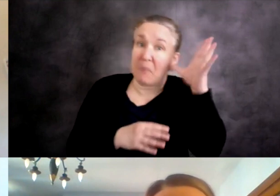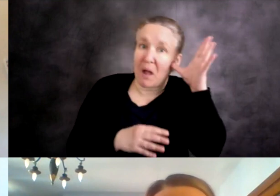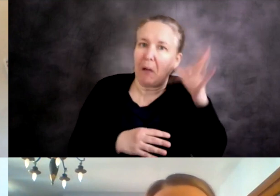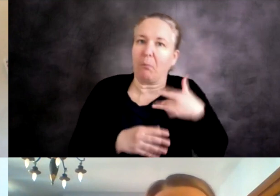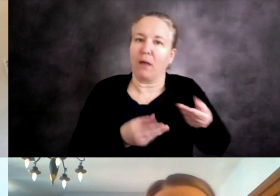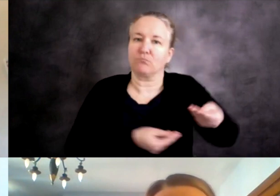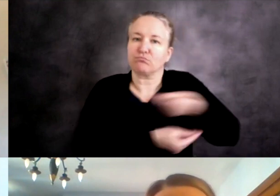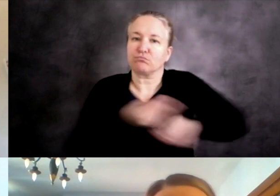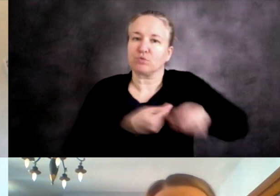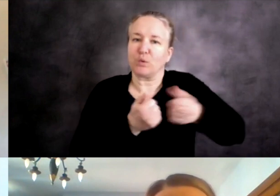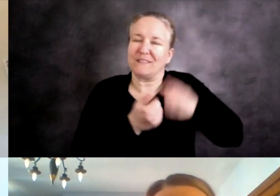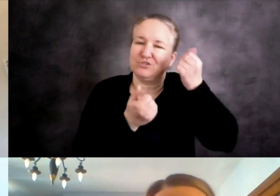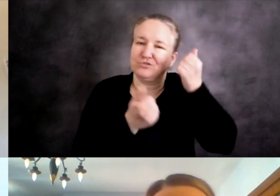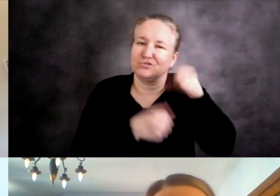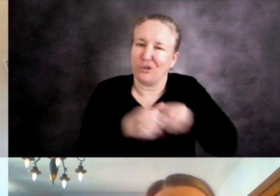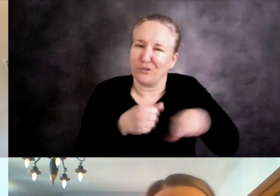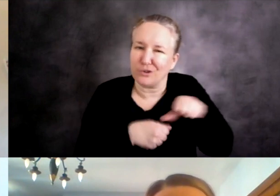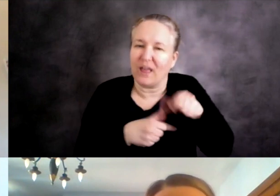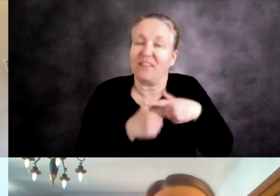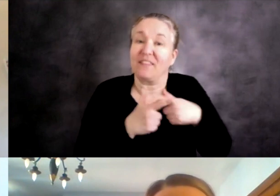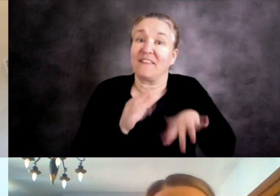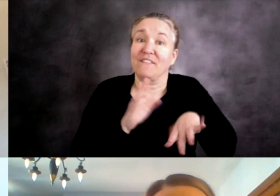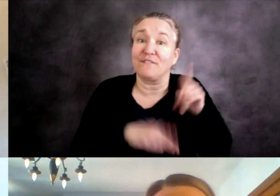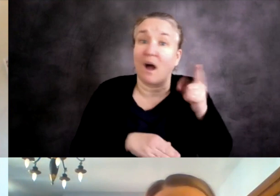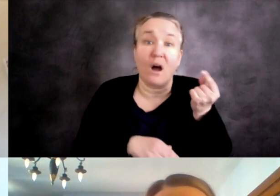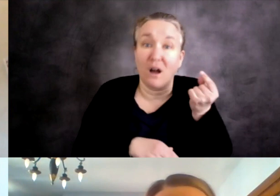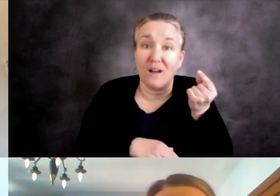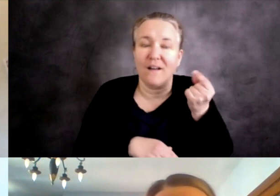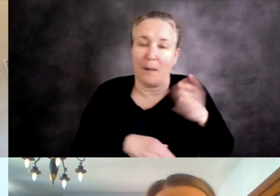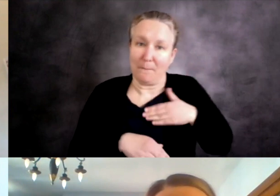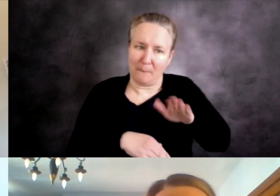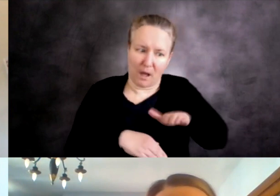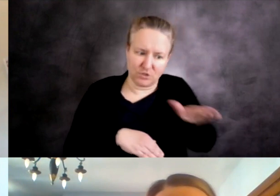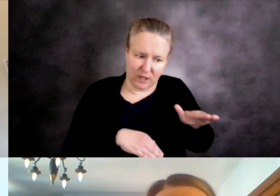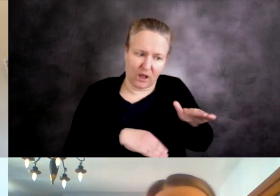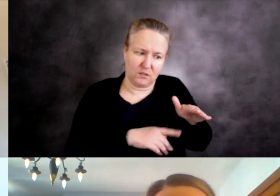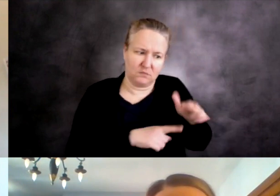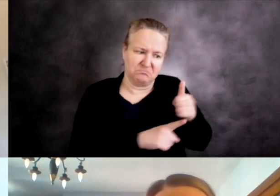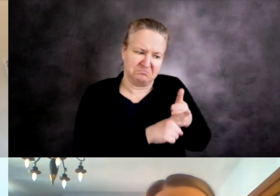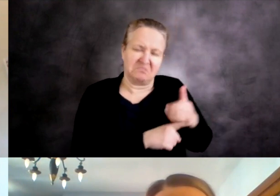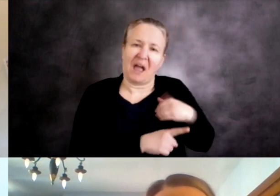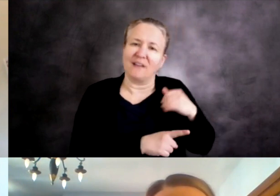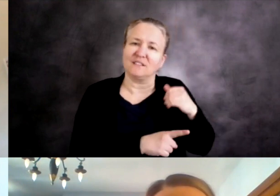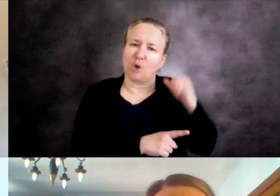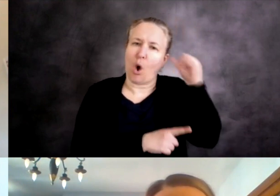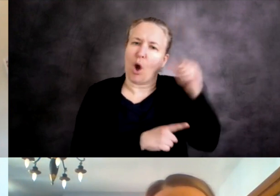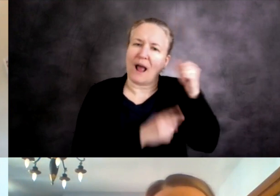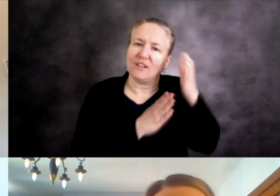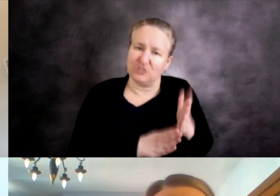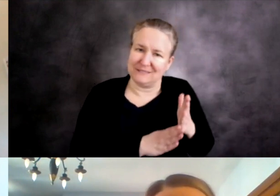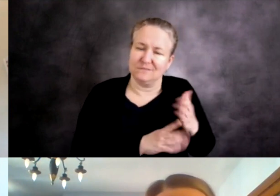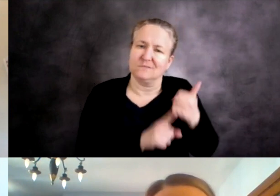and they find out “Oh this, uh, my child has an audiologist as a member of the IEP team.”